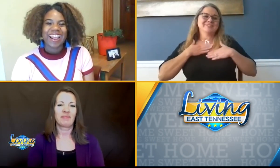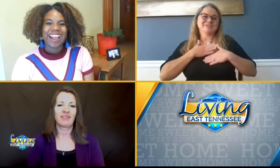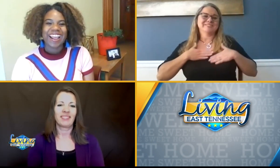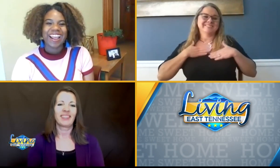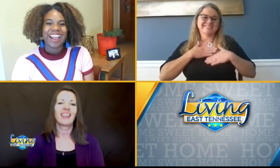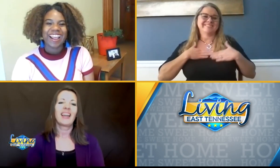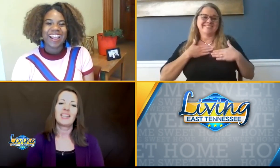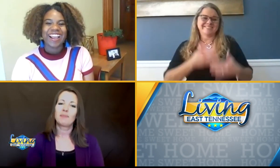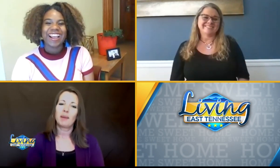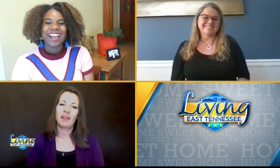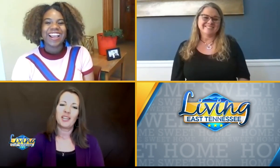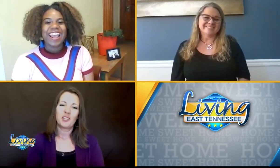US TODAY.